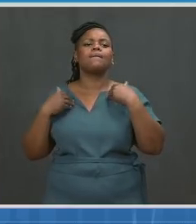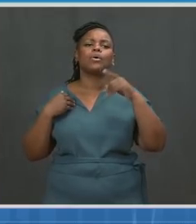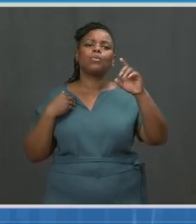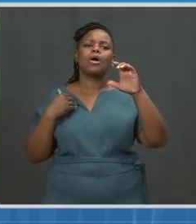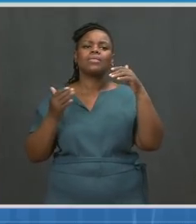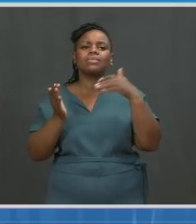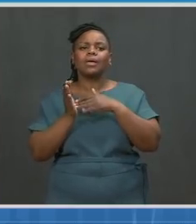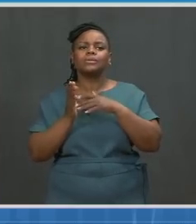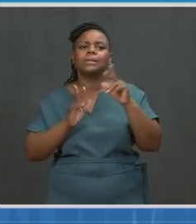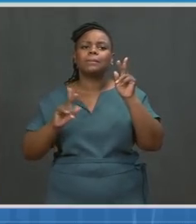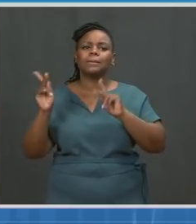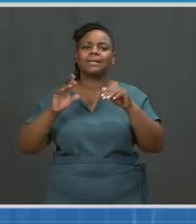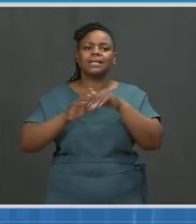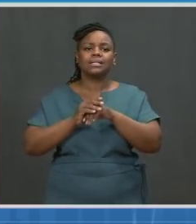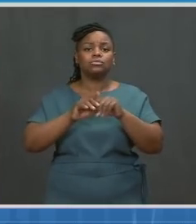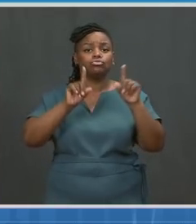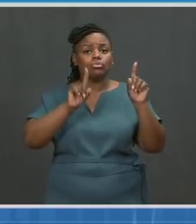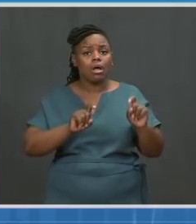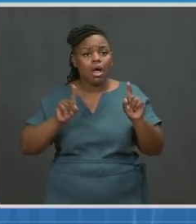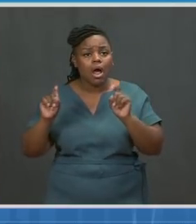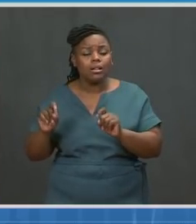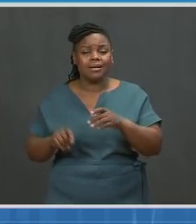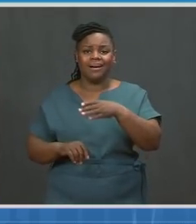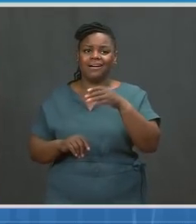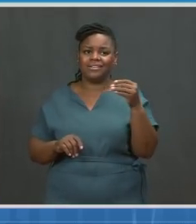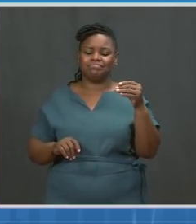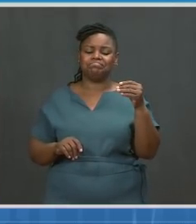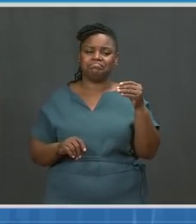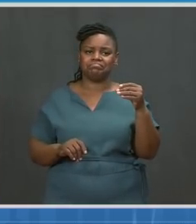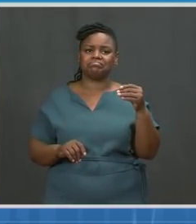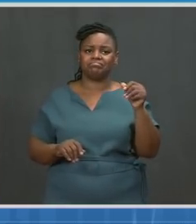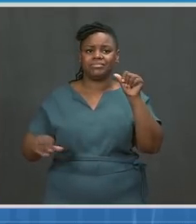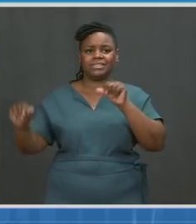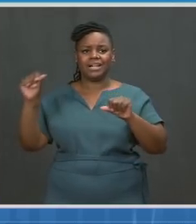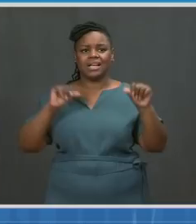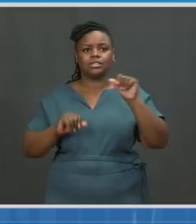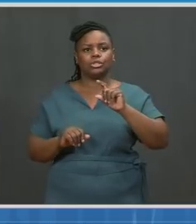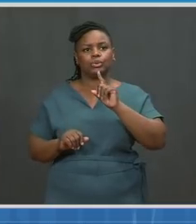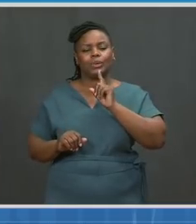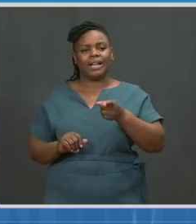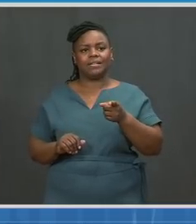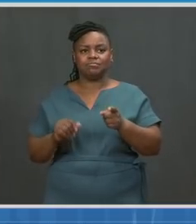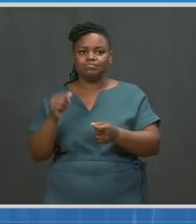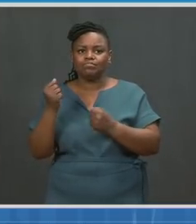and the science stood on the shoulders of years and years of work before, to be able to deliver these vaccines.